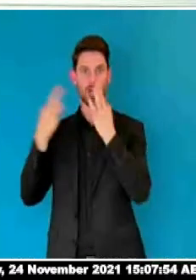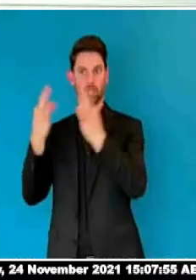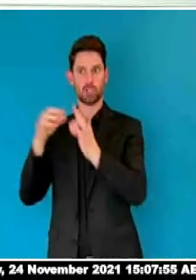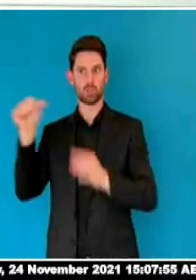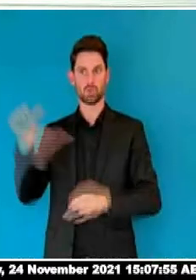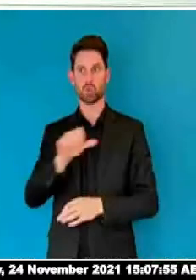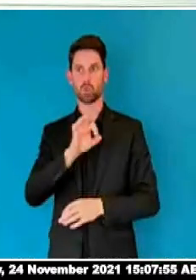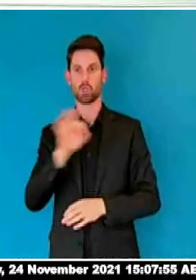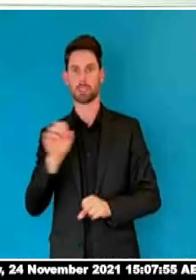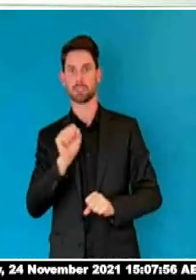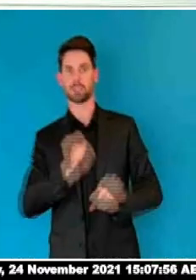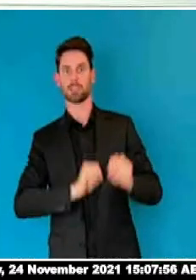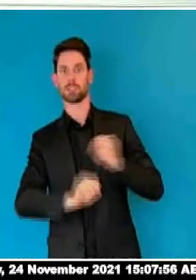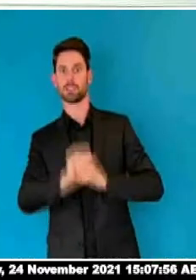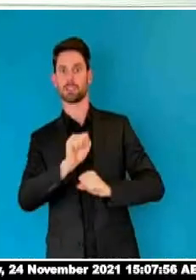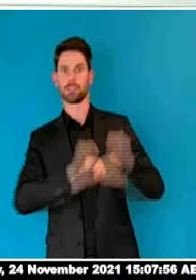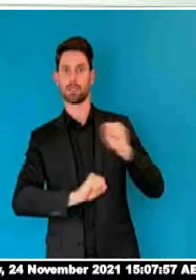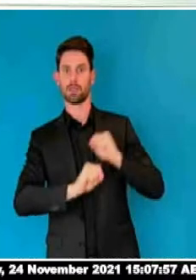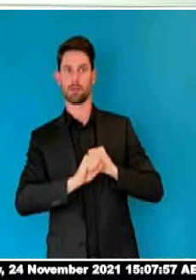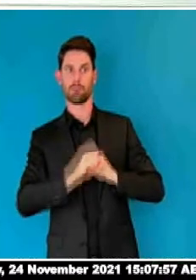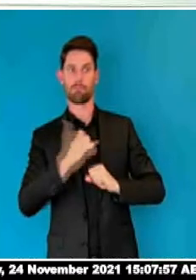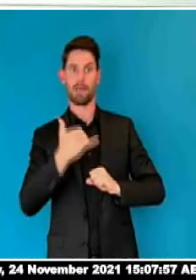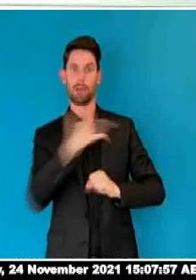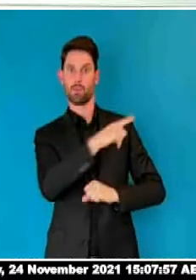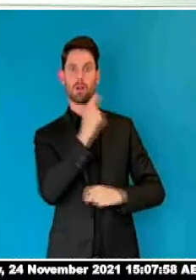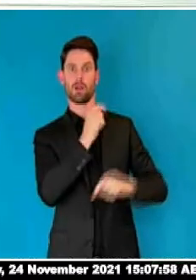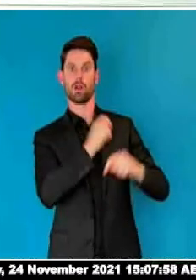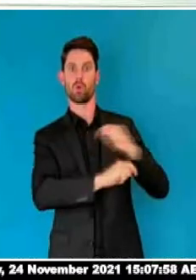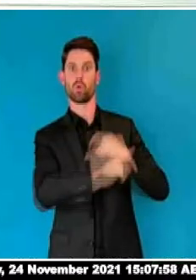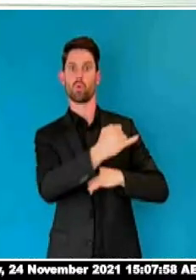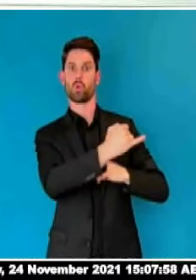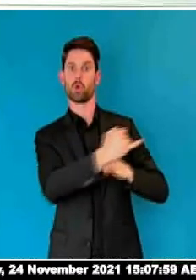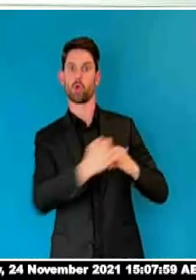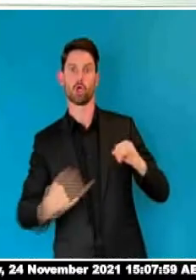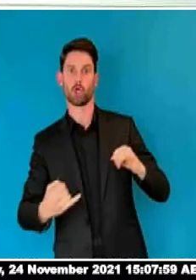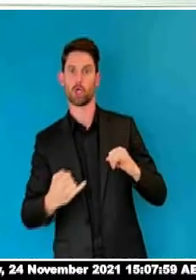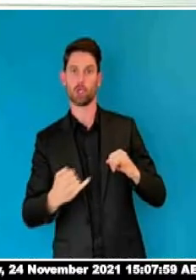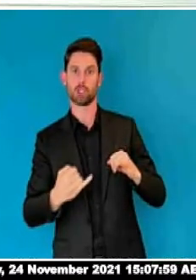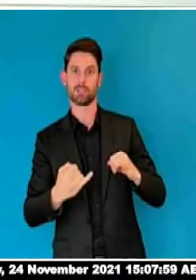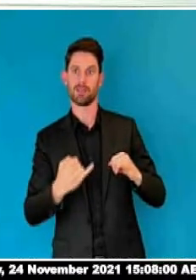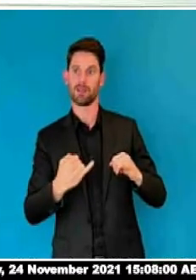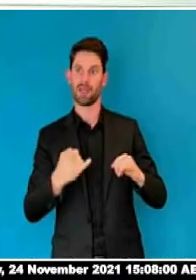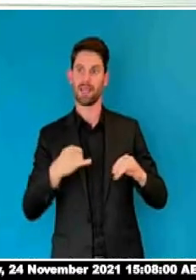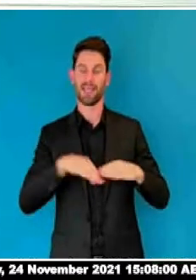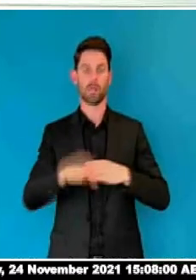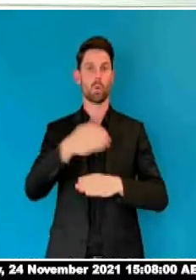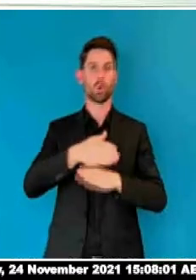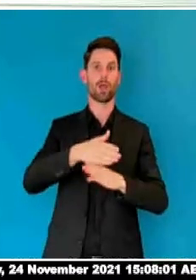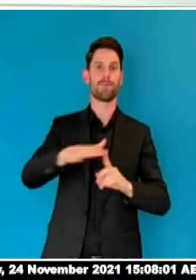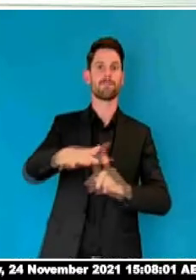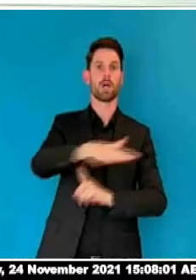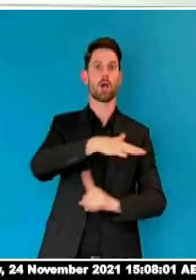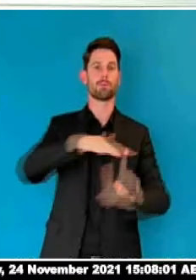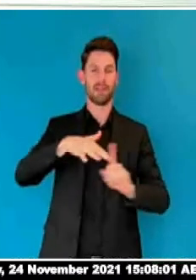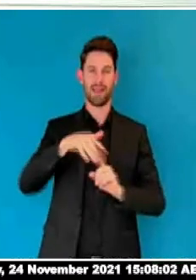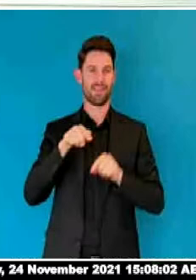risk making a claim that they are more likely to be susceptible to mental health injury. That is what we were saying.